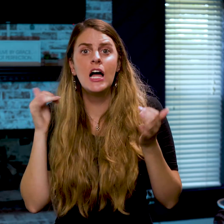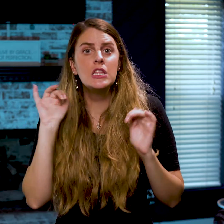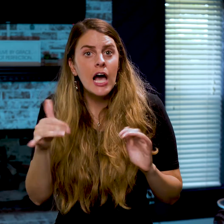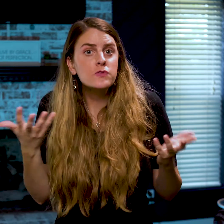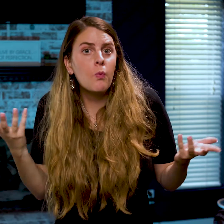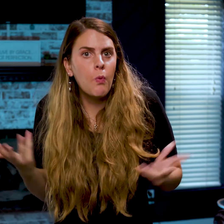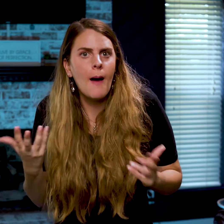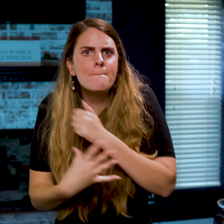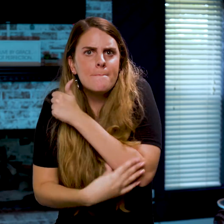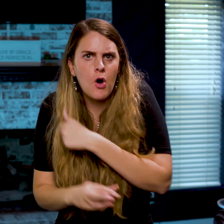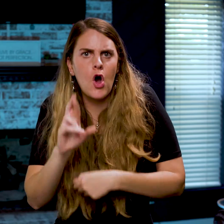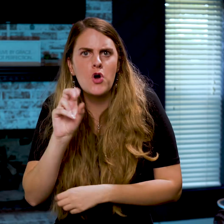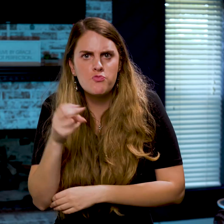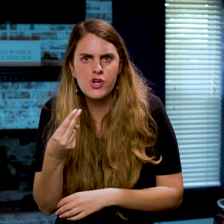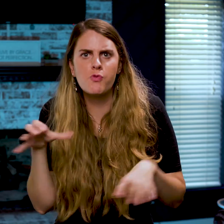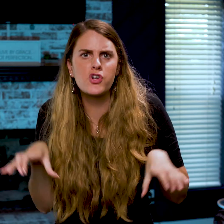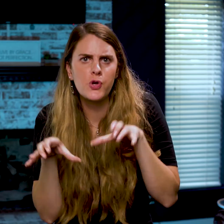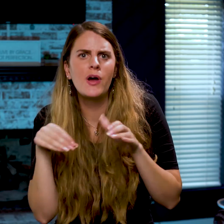That’s what poor Ruth was doing